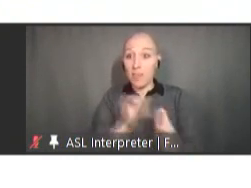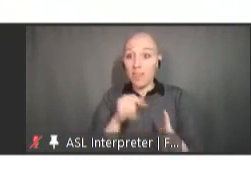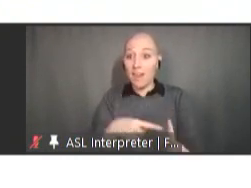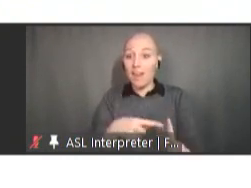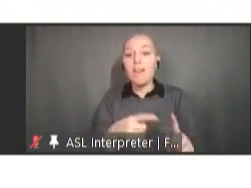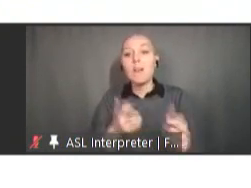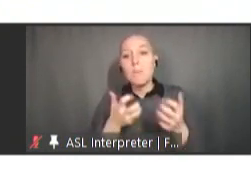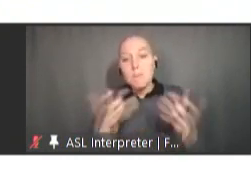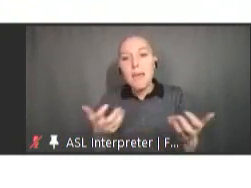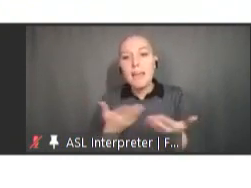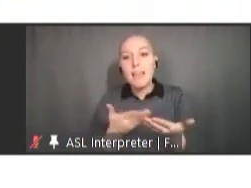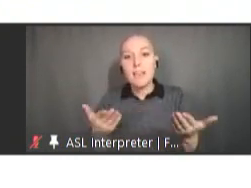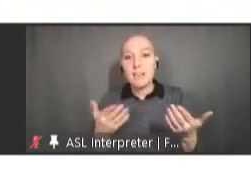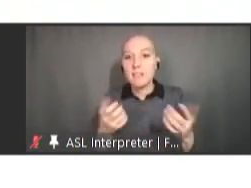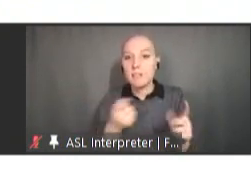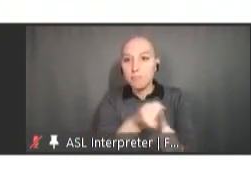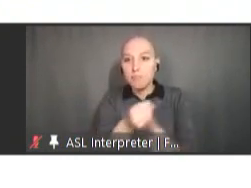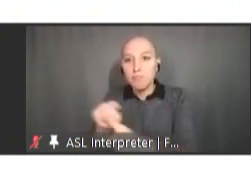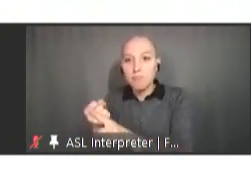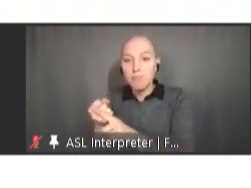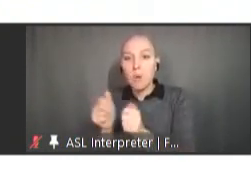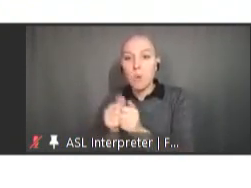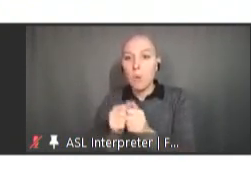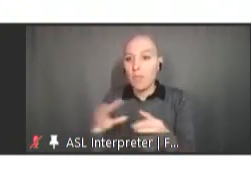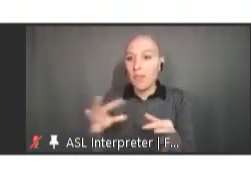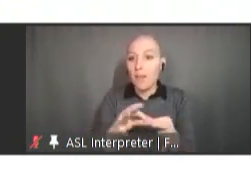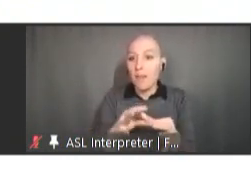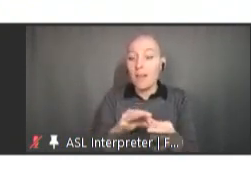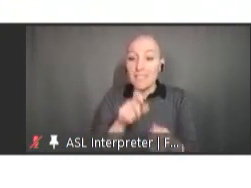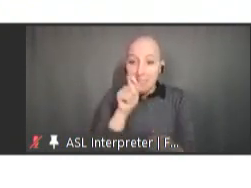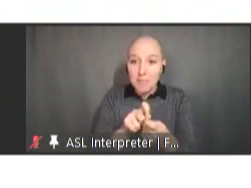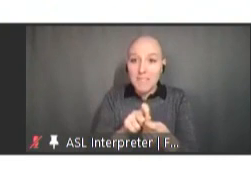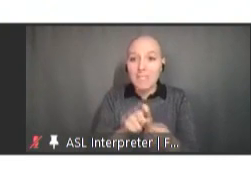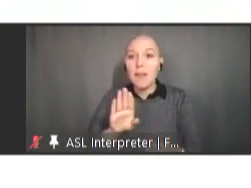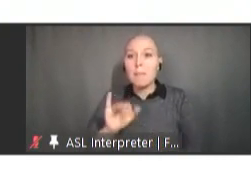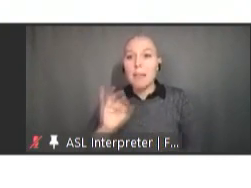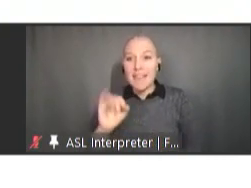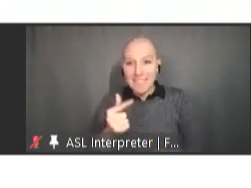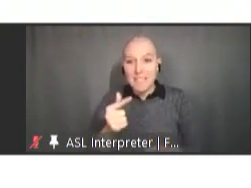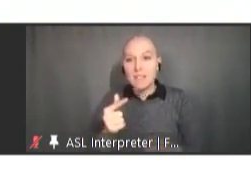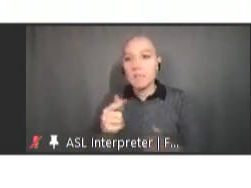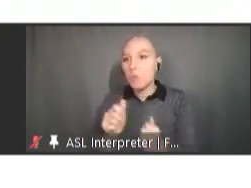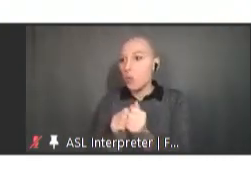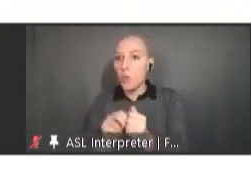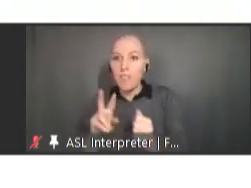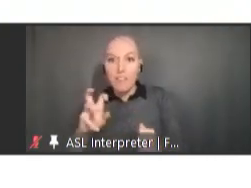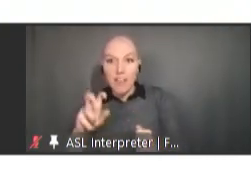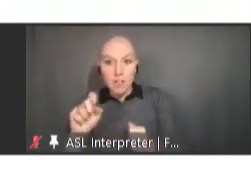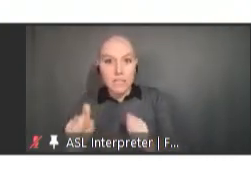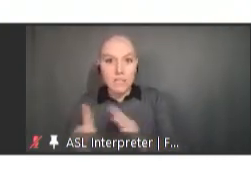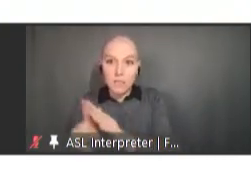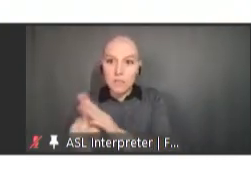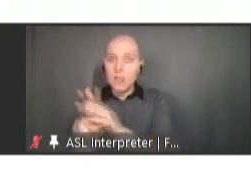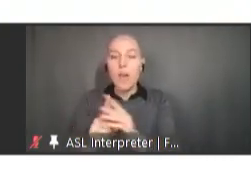out of binding specificity as variants accrue more and more mutations in the spike protein.